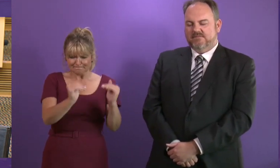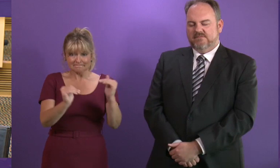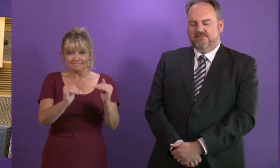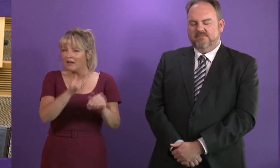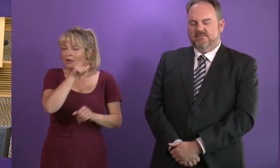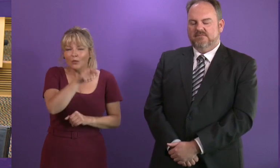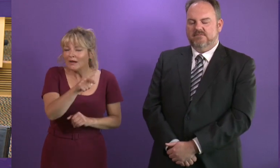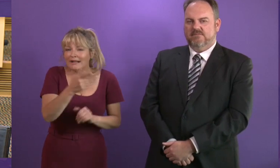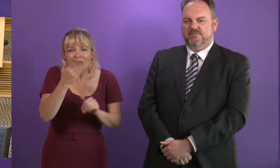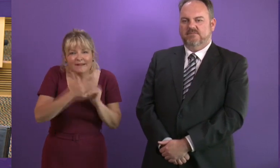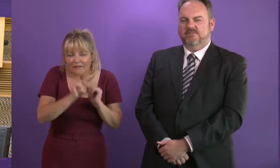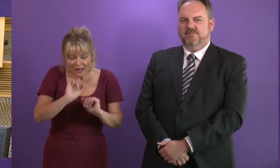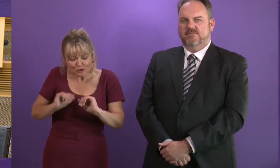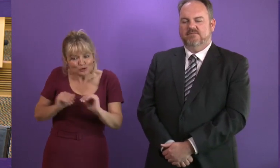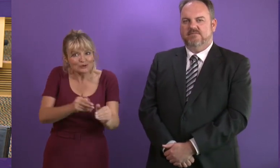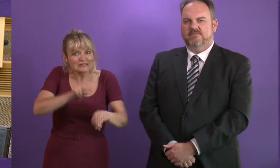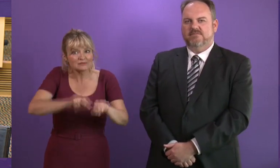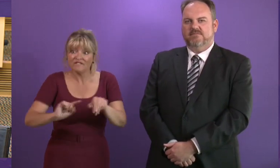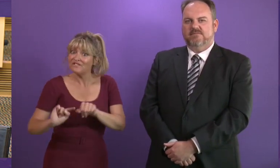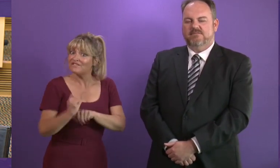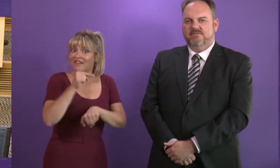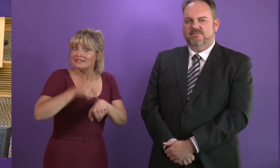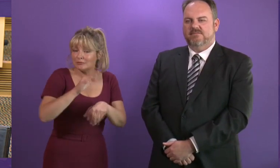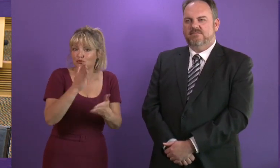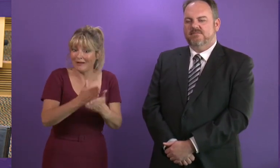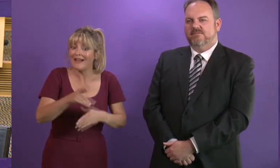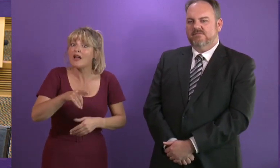the first time. All local authorities previously carried out assessments; some did so more